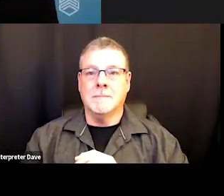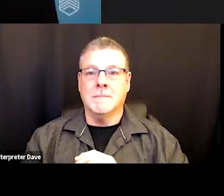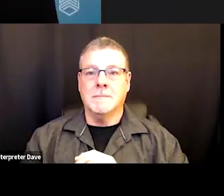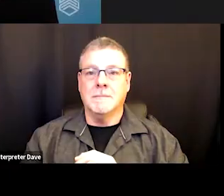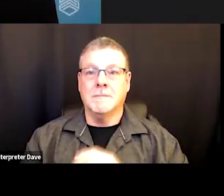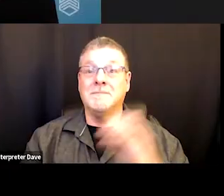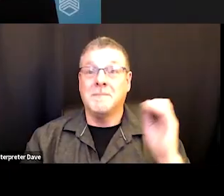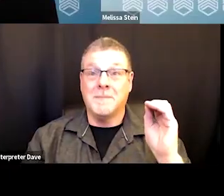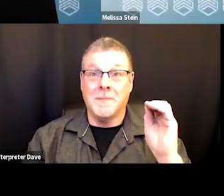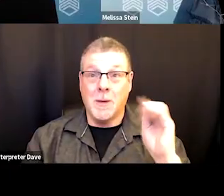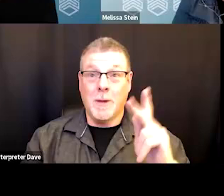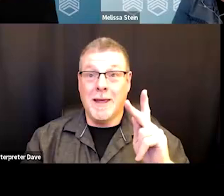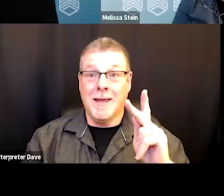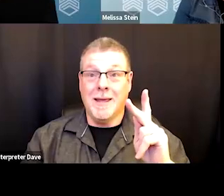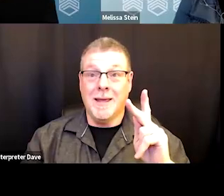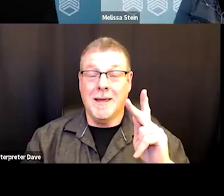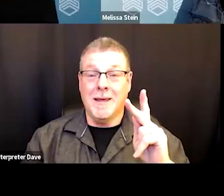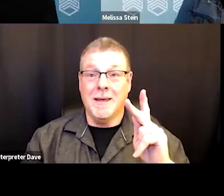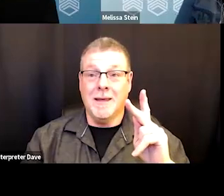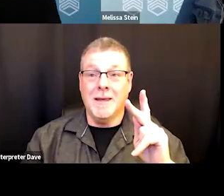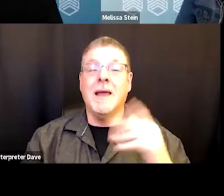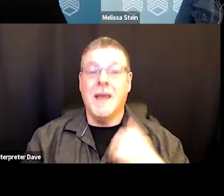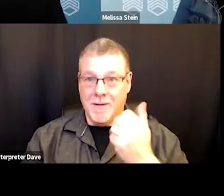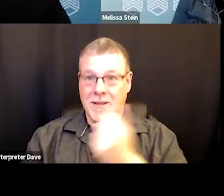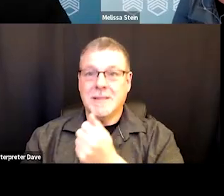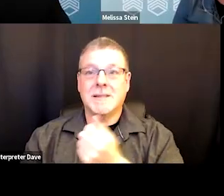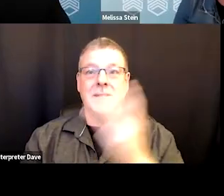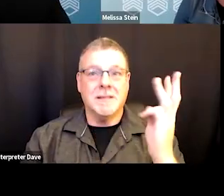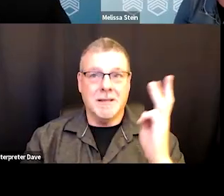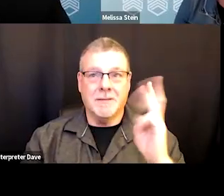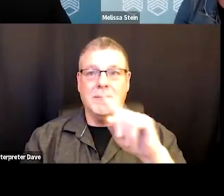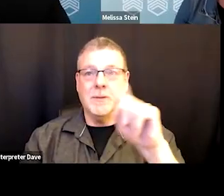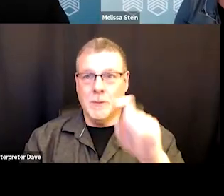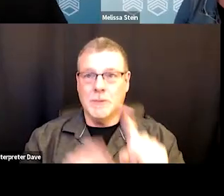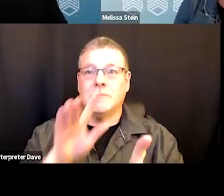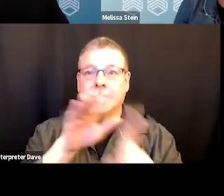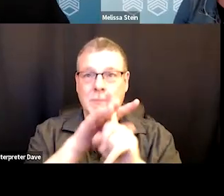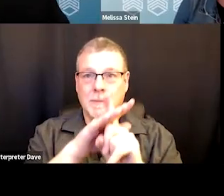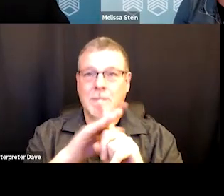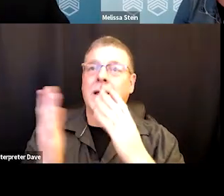Okay. All right, so we do have several questions that have come in. Thank you so much, West,